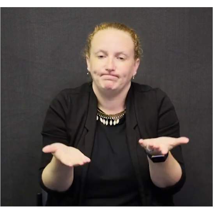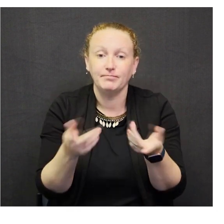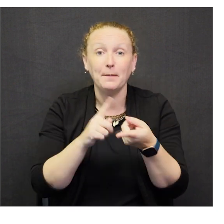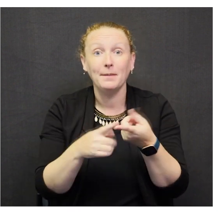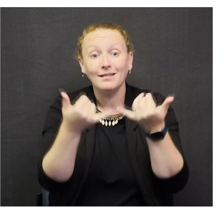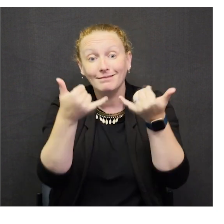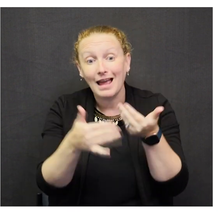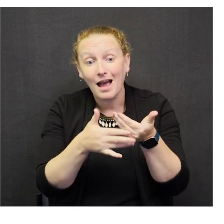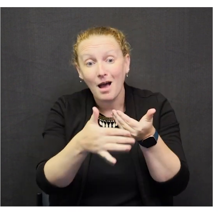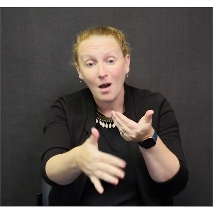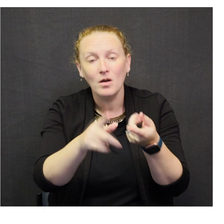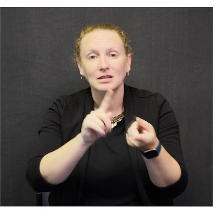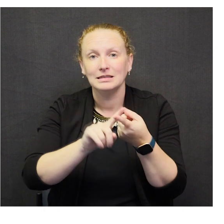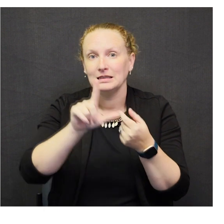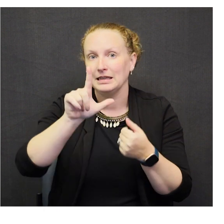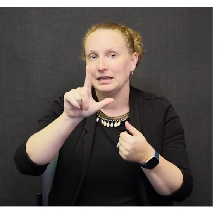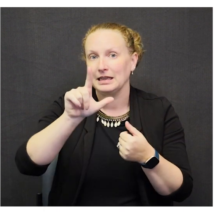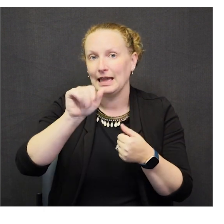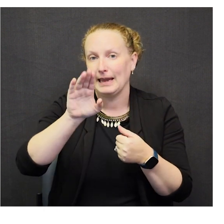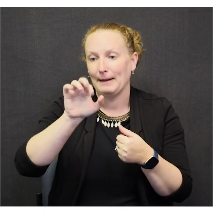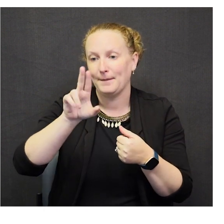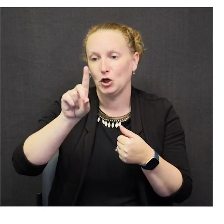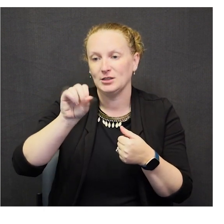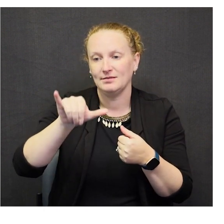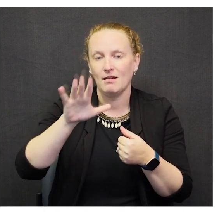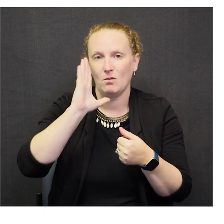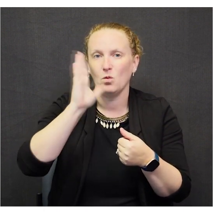Interesting. Interesting. And a great point that you're bringing up